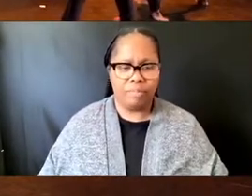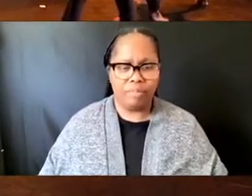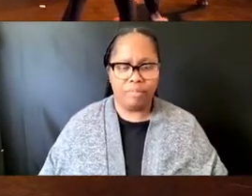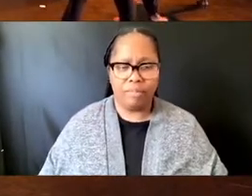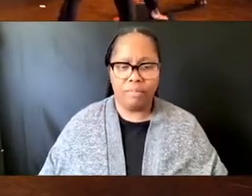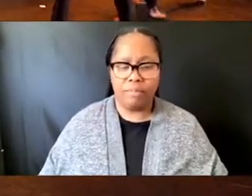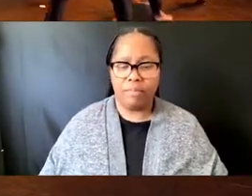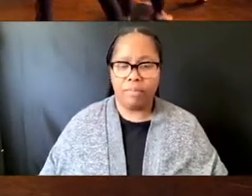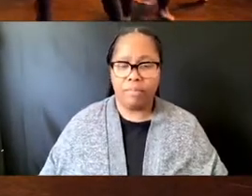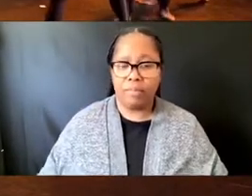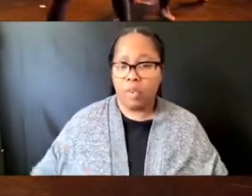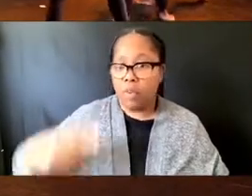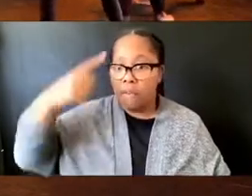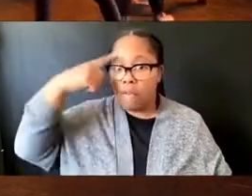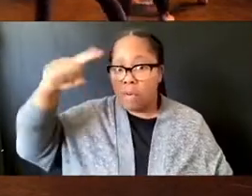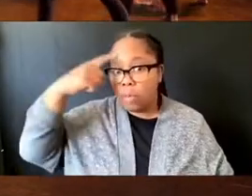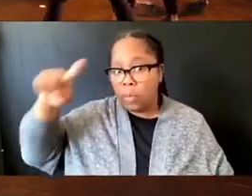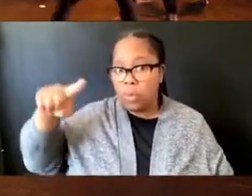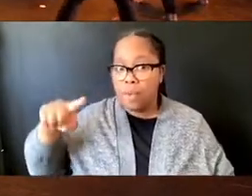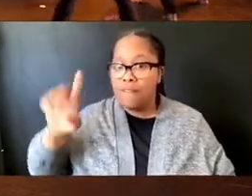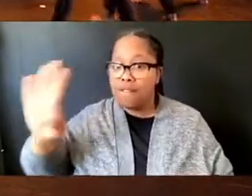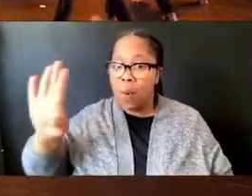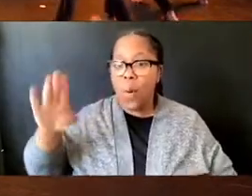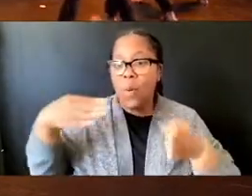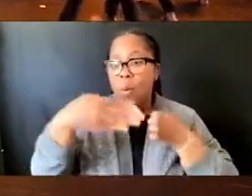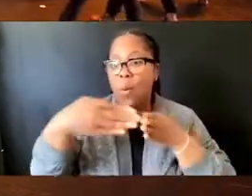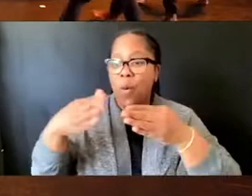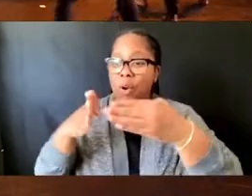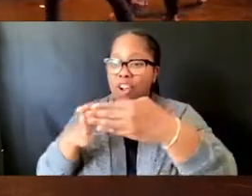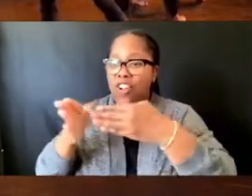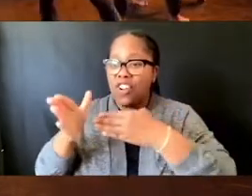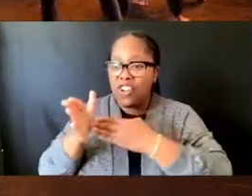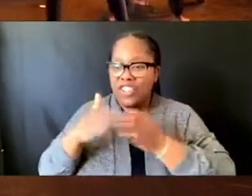Four corners y'all. Oww, oww, oww.